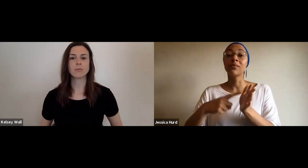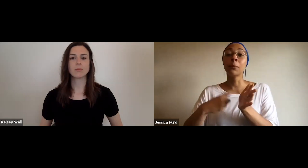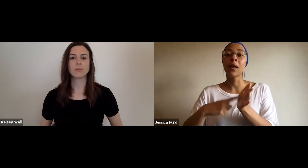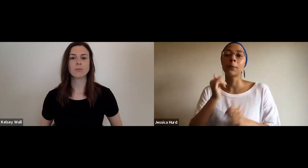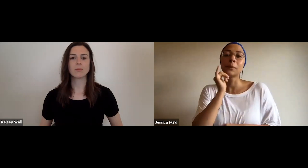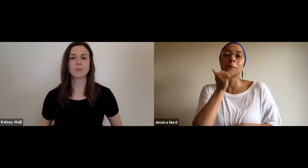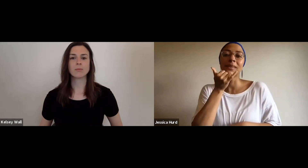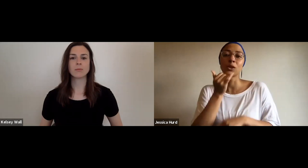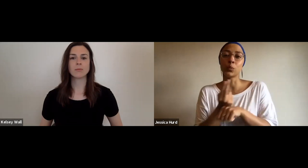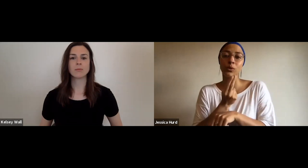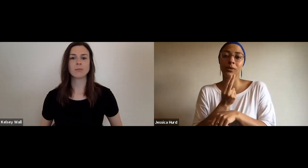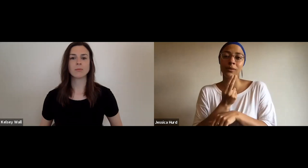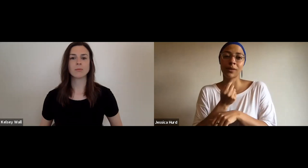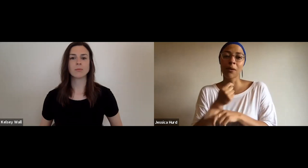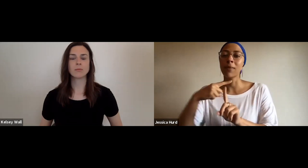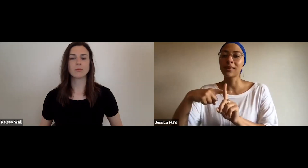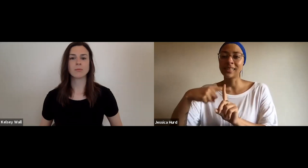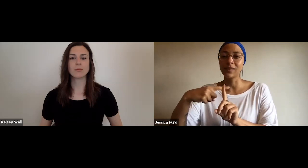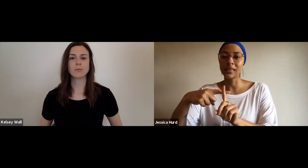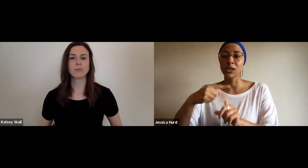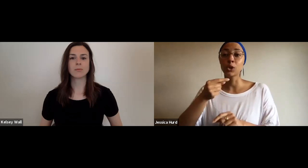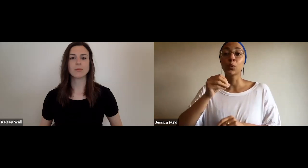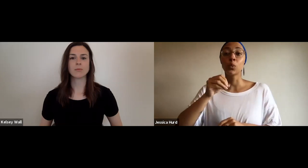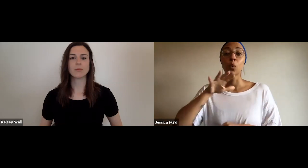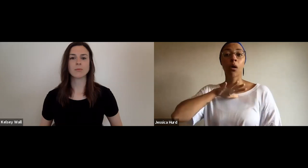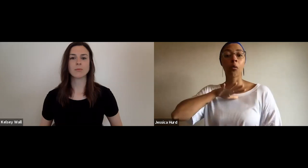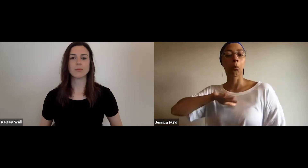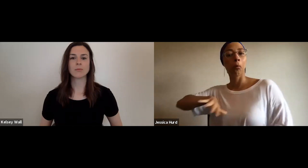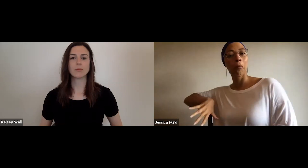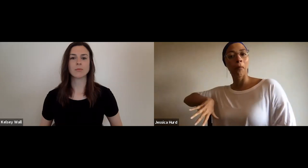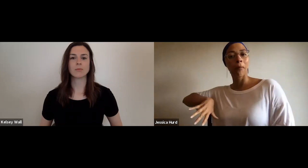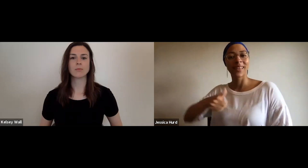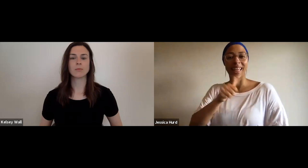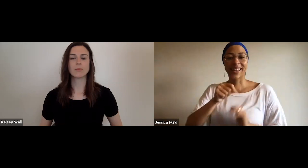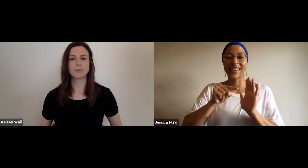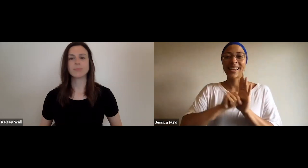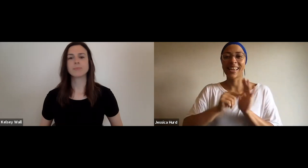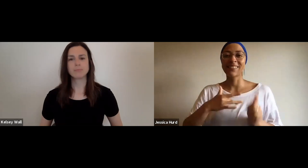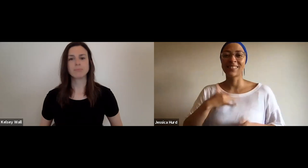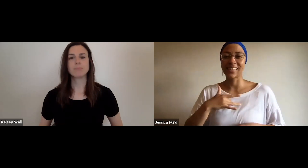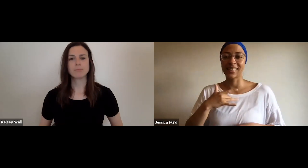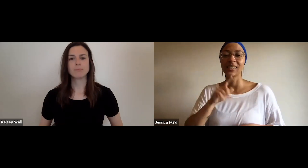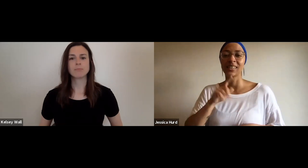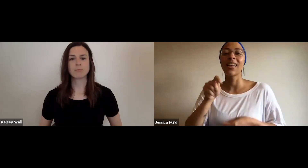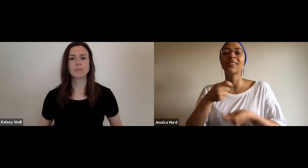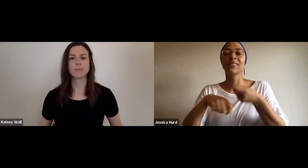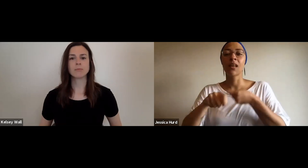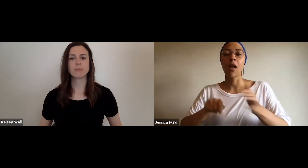or as counselors, we make mistakes by using these positive affirmations